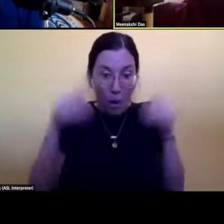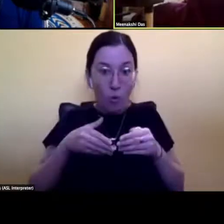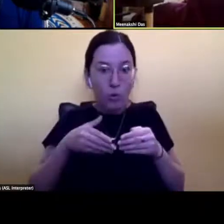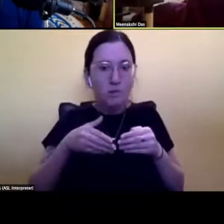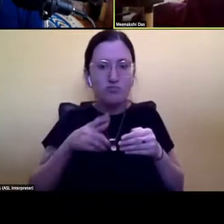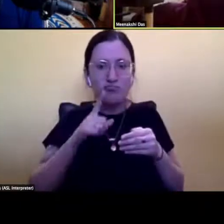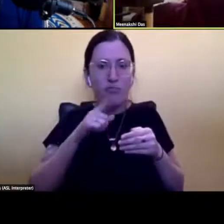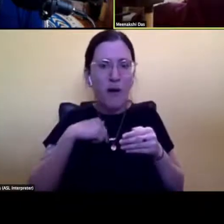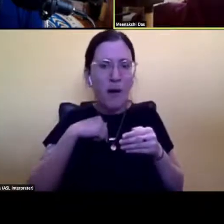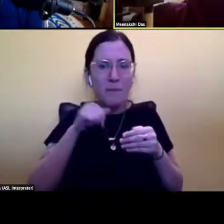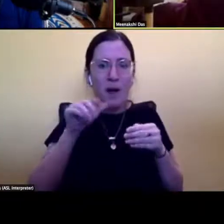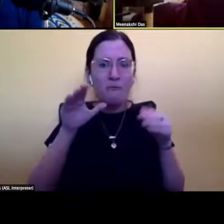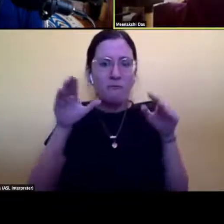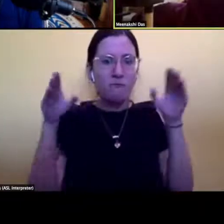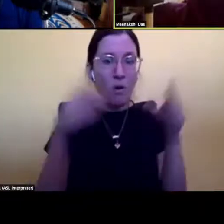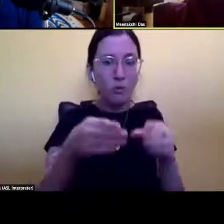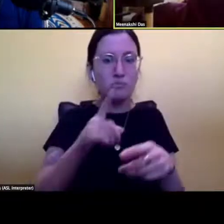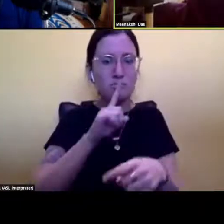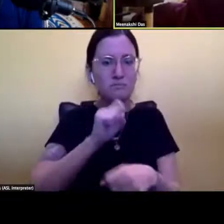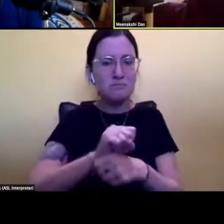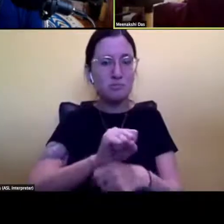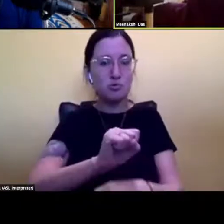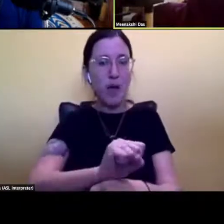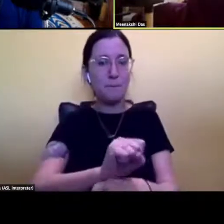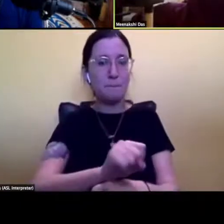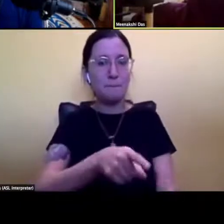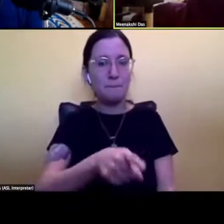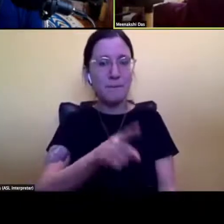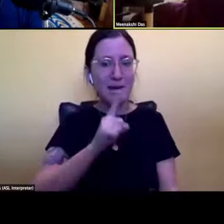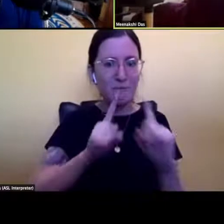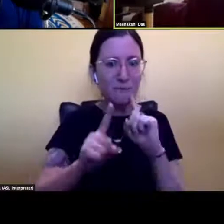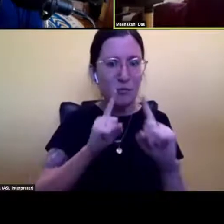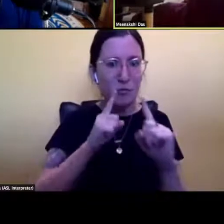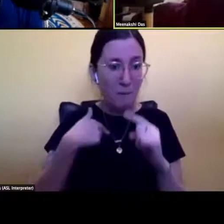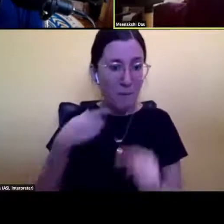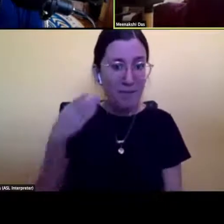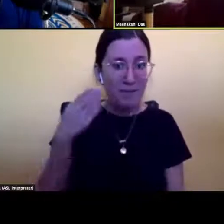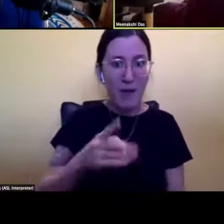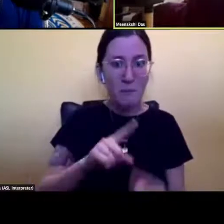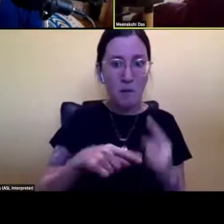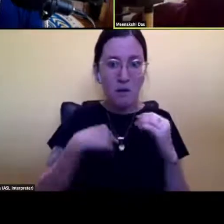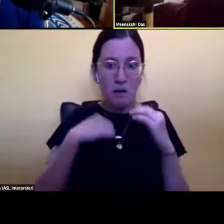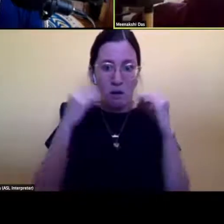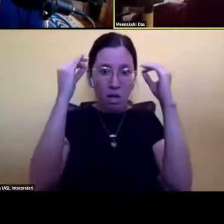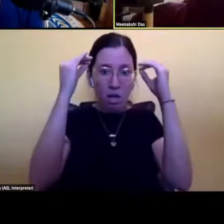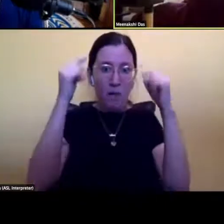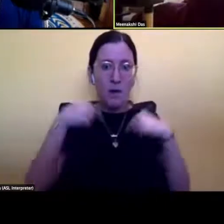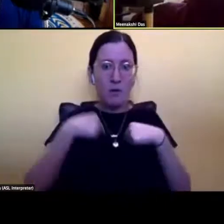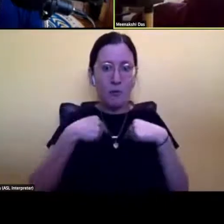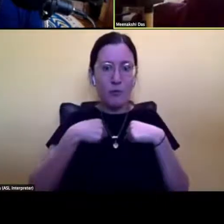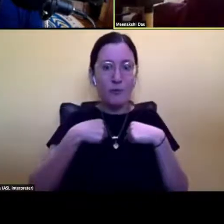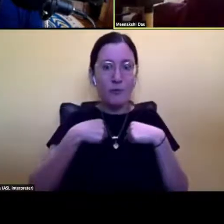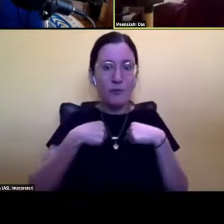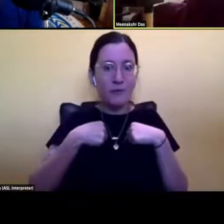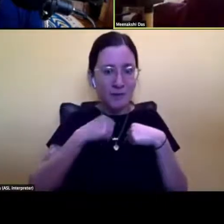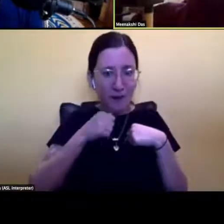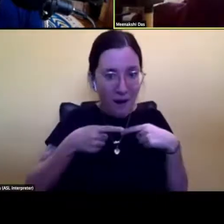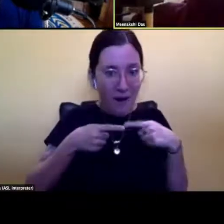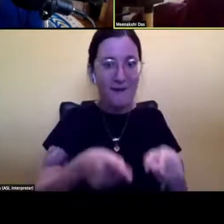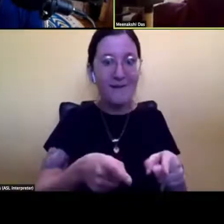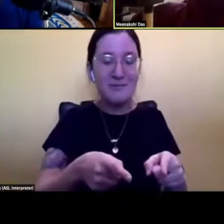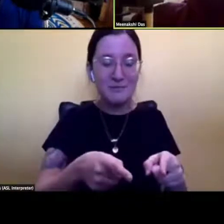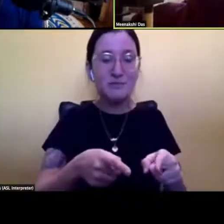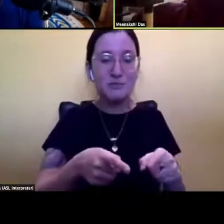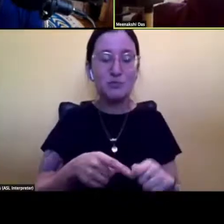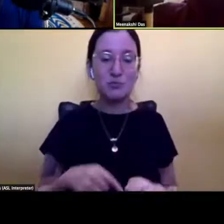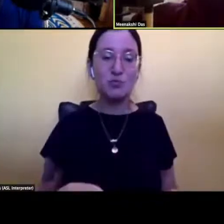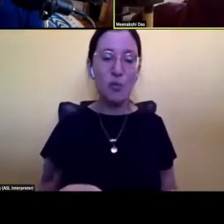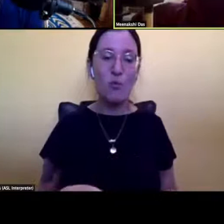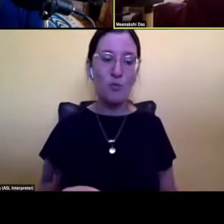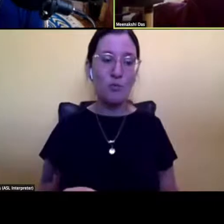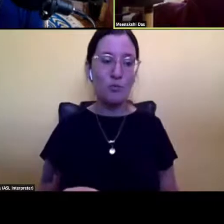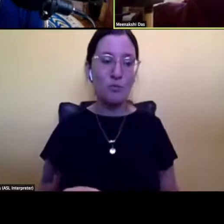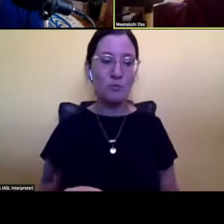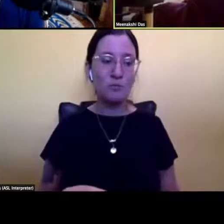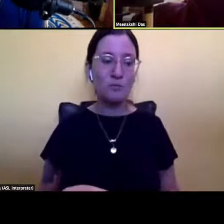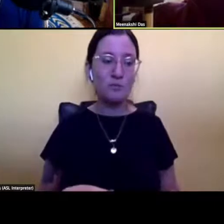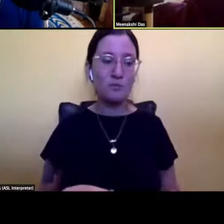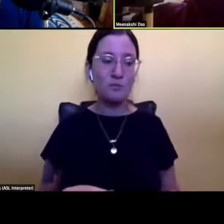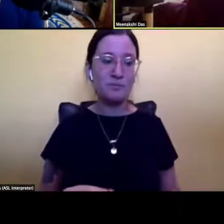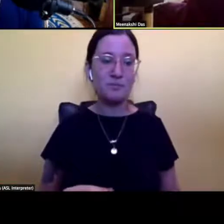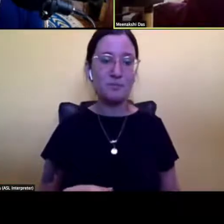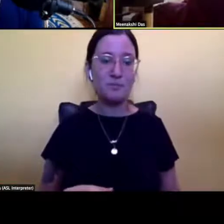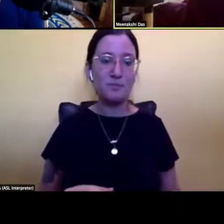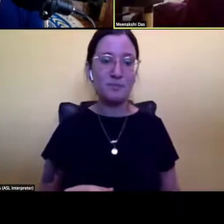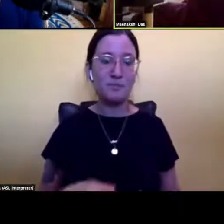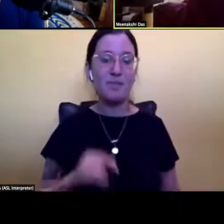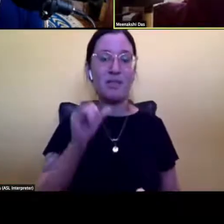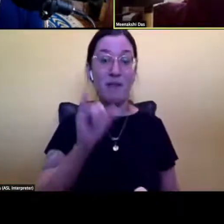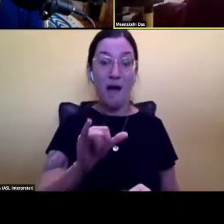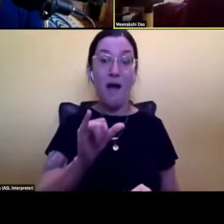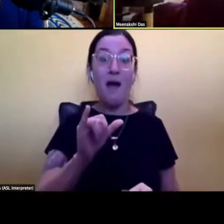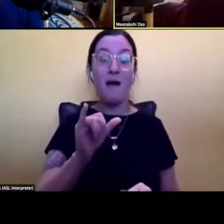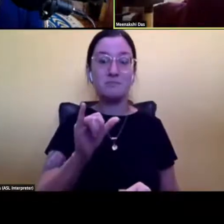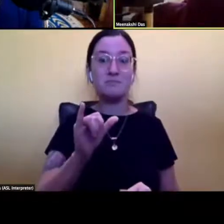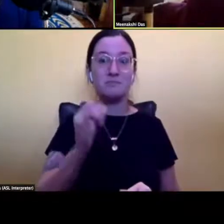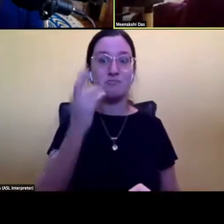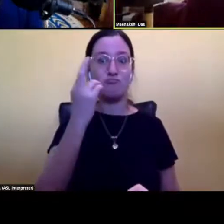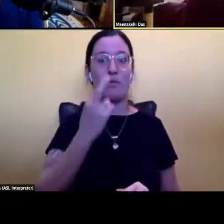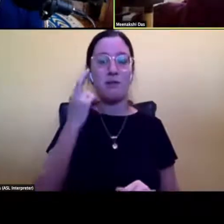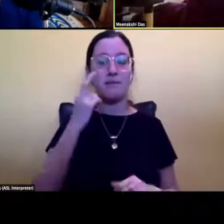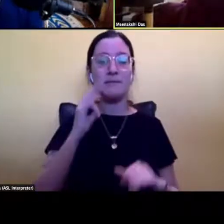on the actual interview. So that is when I decided that